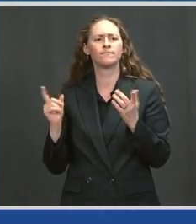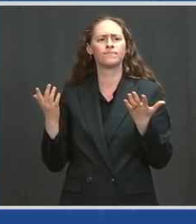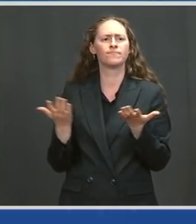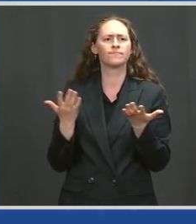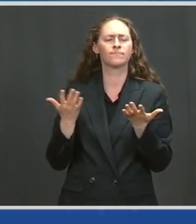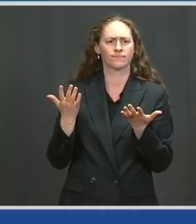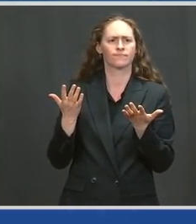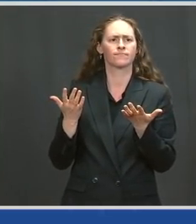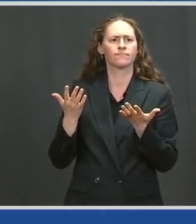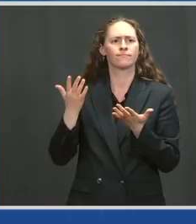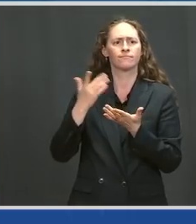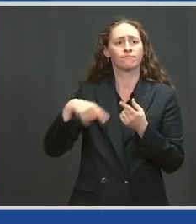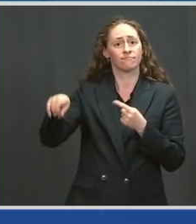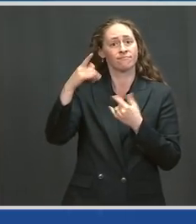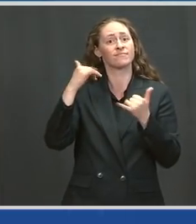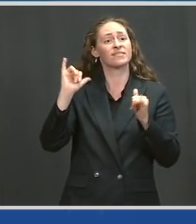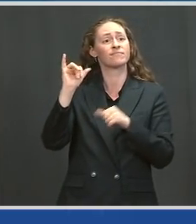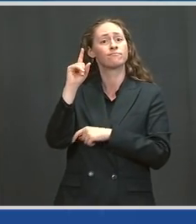But as we speak,